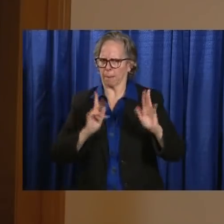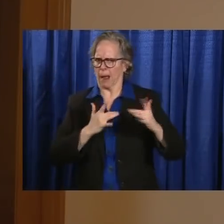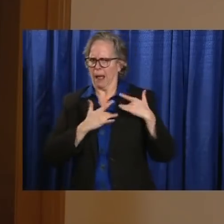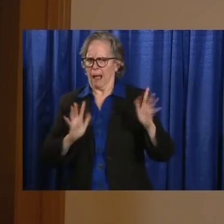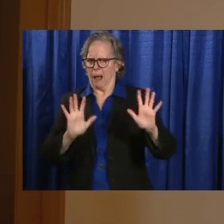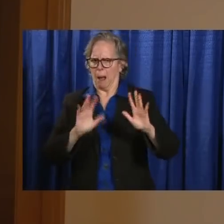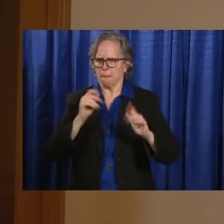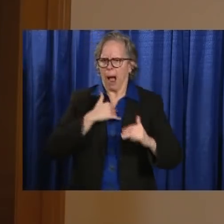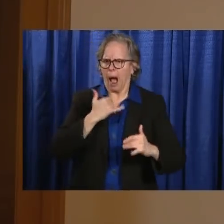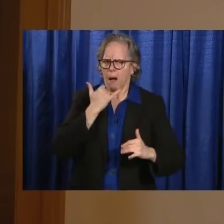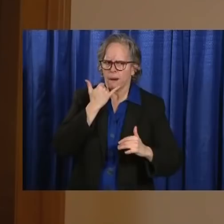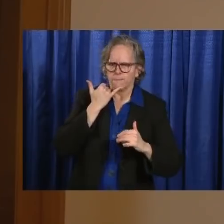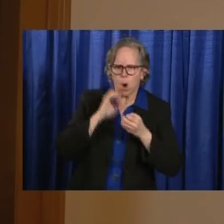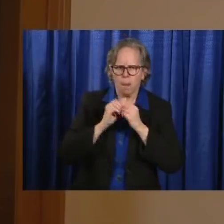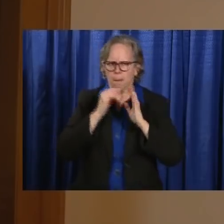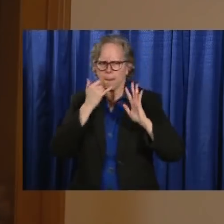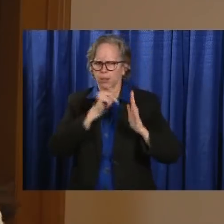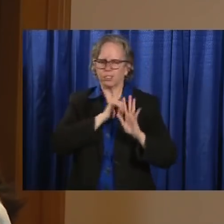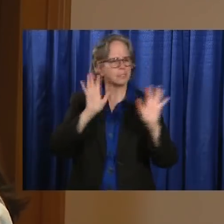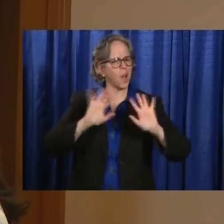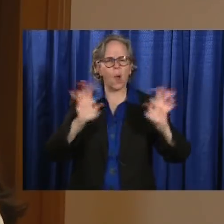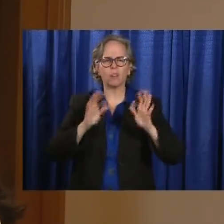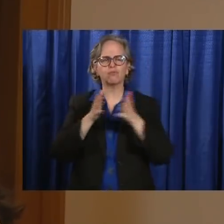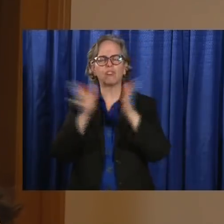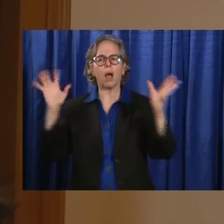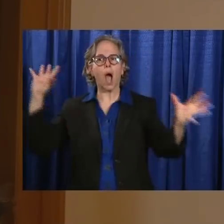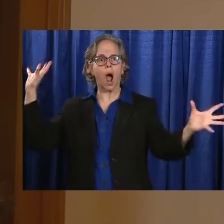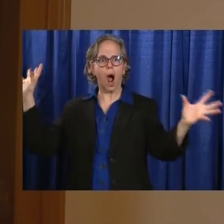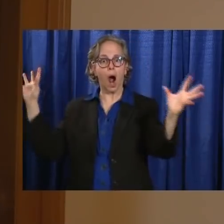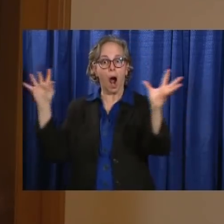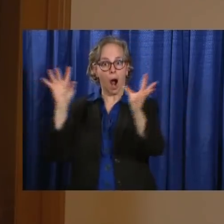CELL PHONE DATA. REMEMBER, THIS IS NOT YOUR